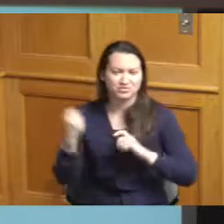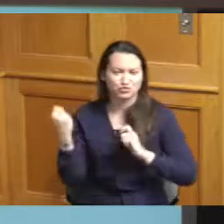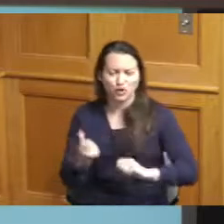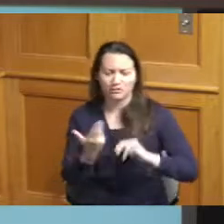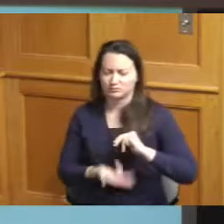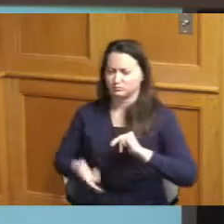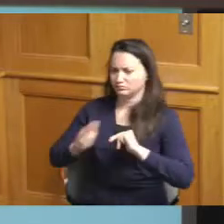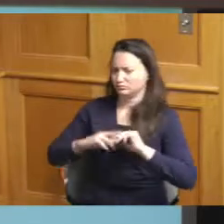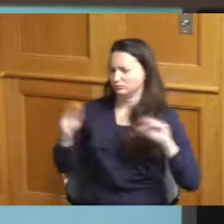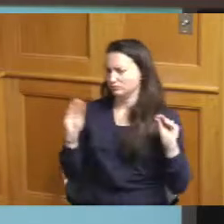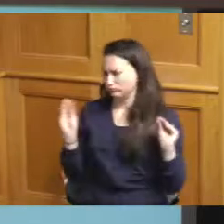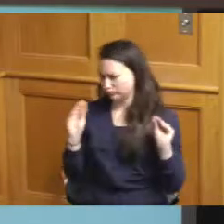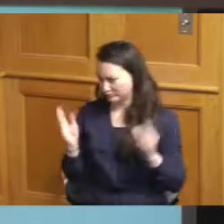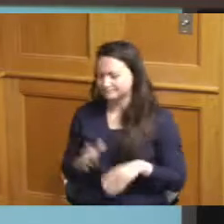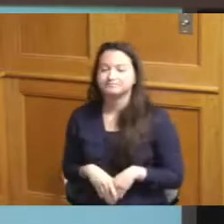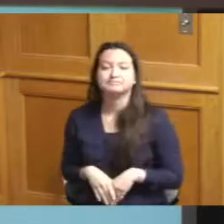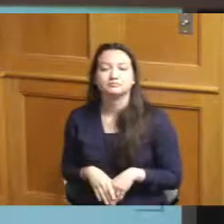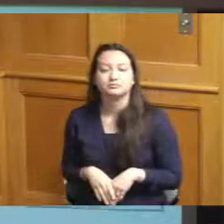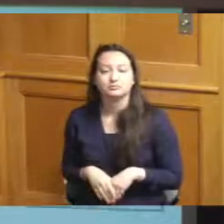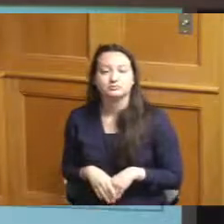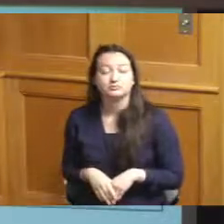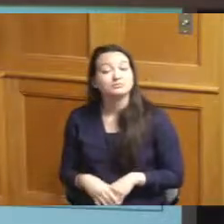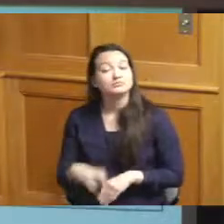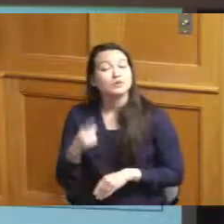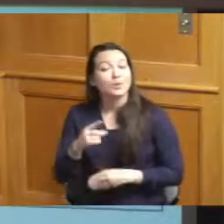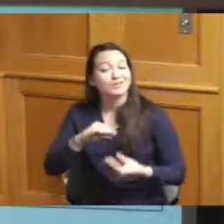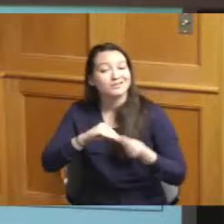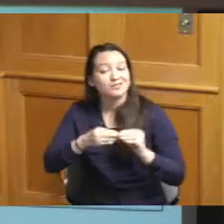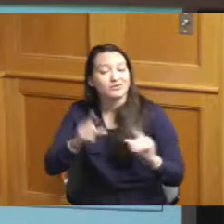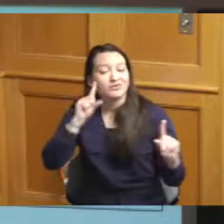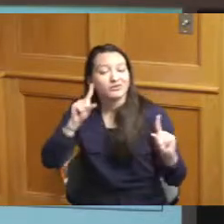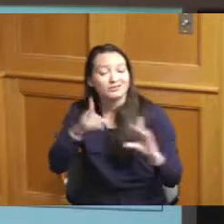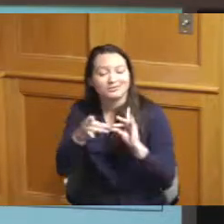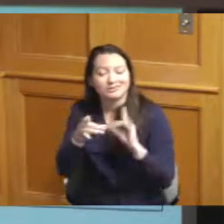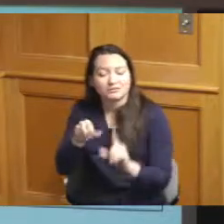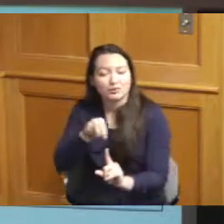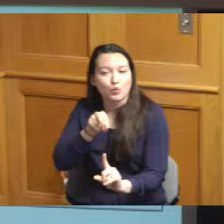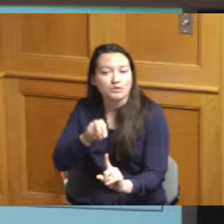increases at this time one of the numbers that you've heard me watch closely throughout the